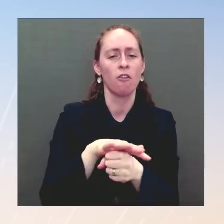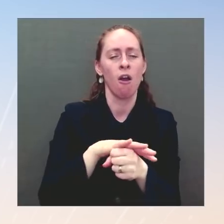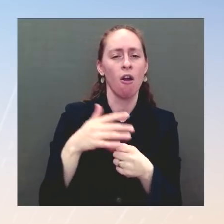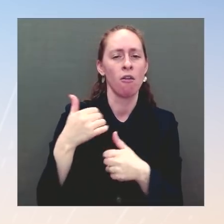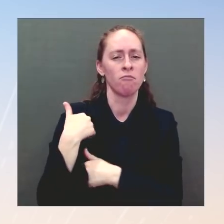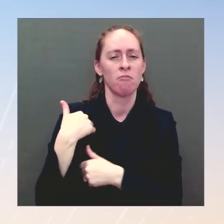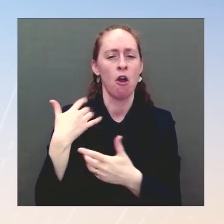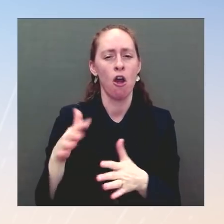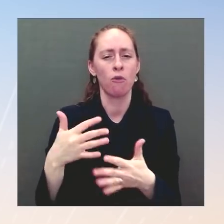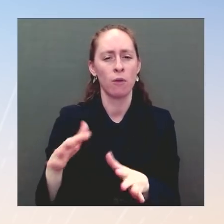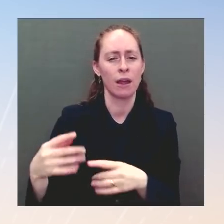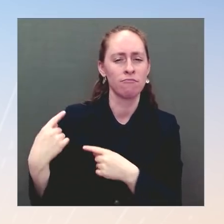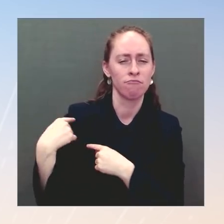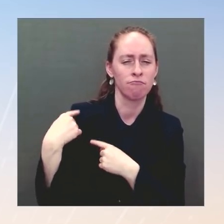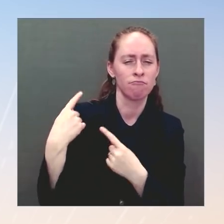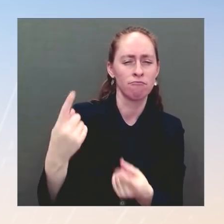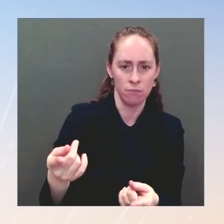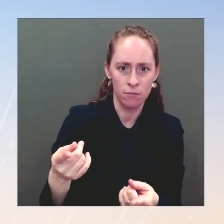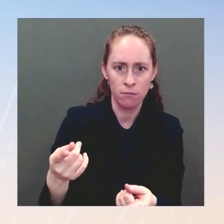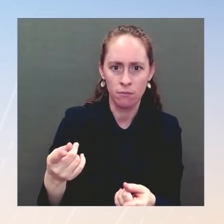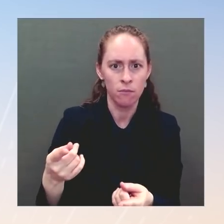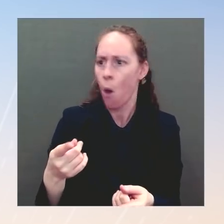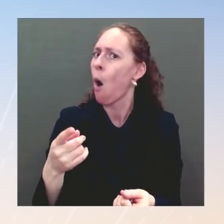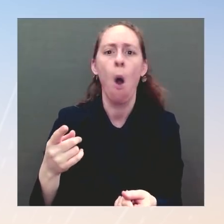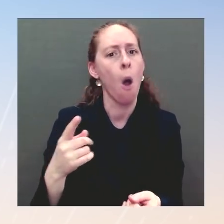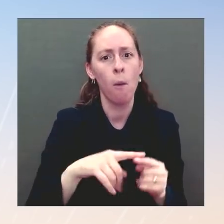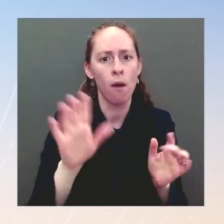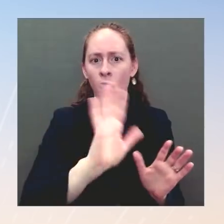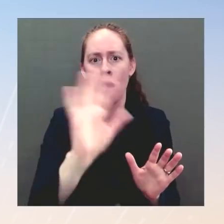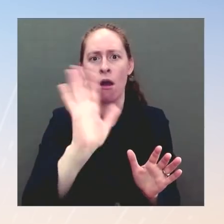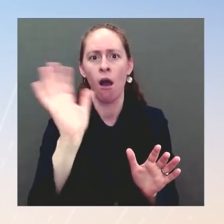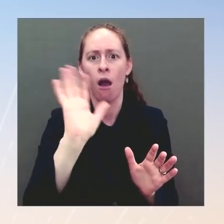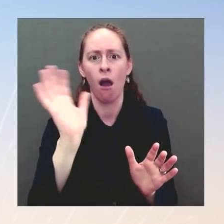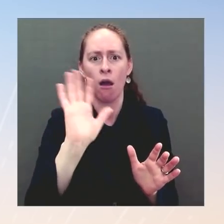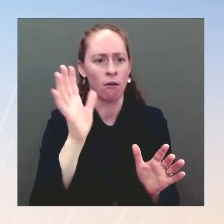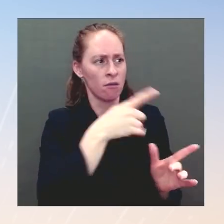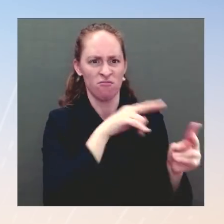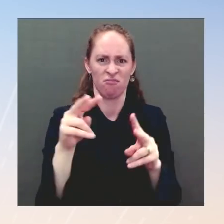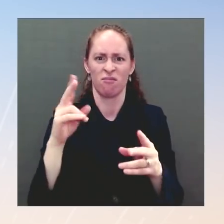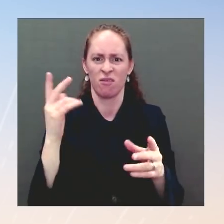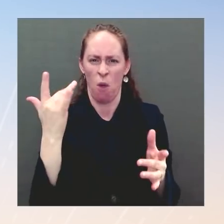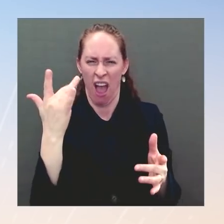Ms. Psaki: Well, I talked about this a little bit yesterday, but what we looked at and what we assessed were a range of steps.